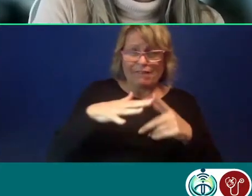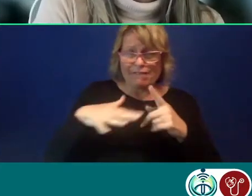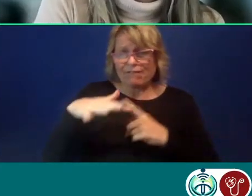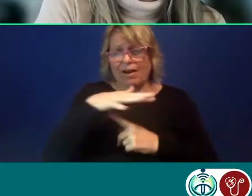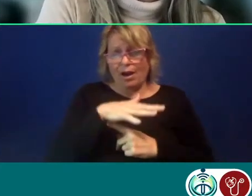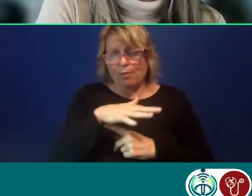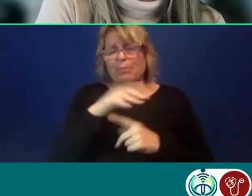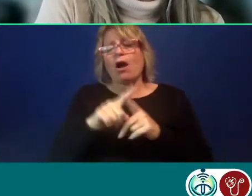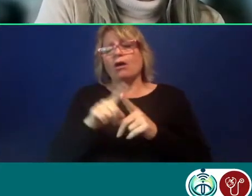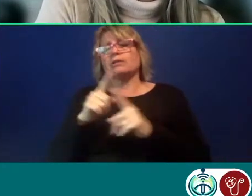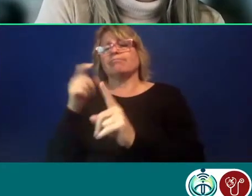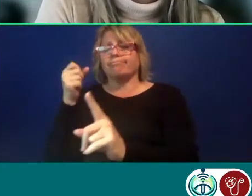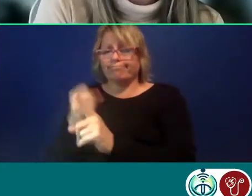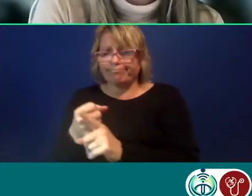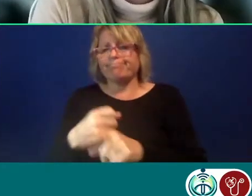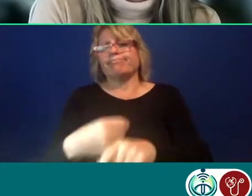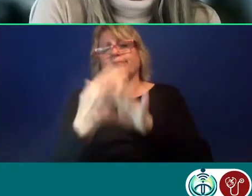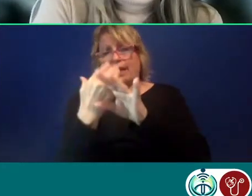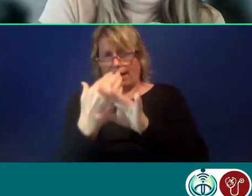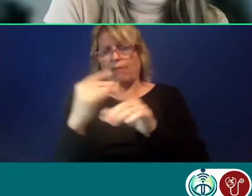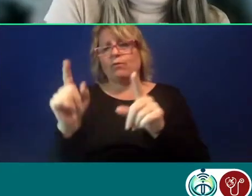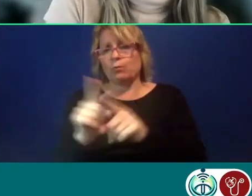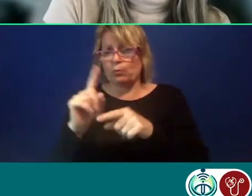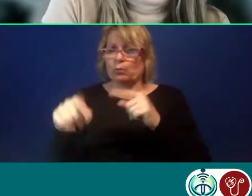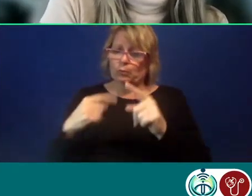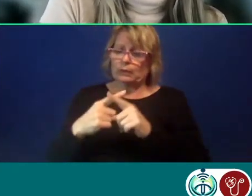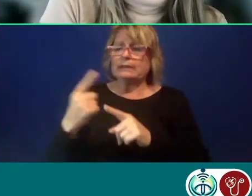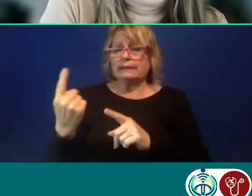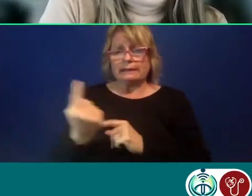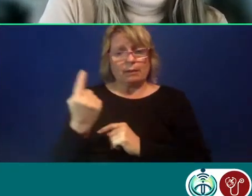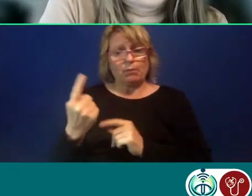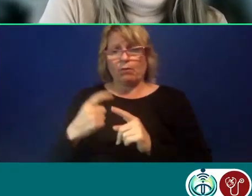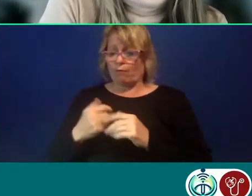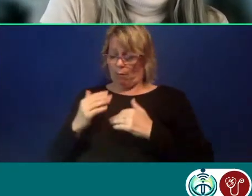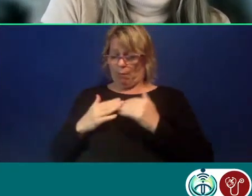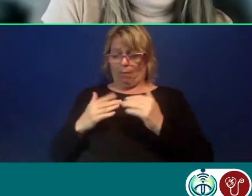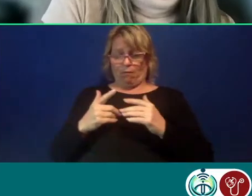impact telehealth environments, even when someone's from the comfort of their own home.